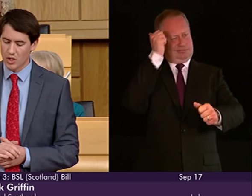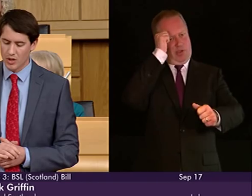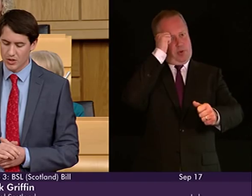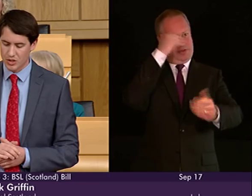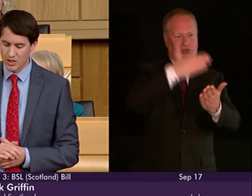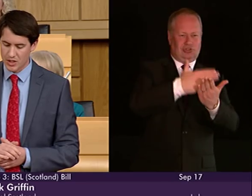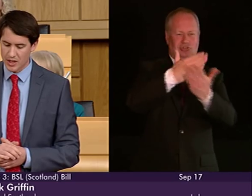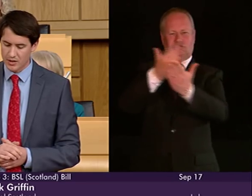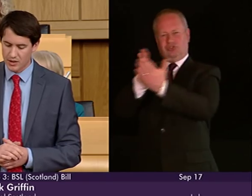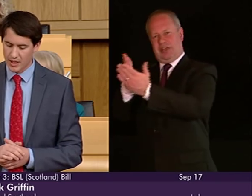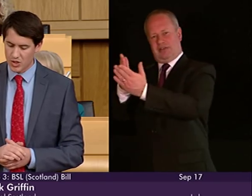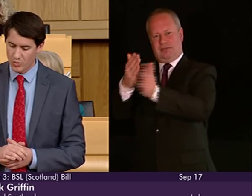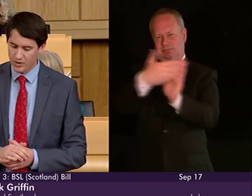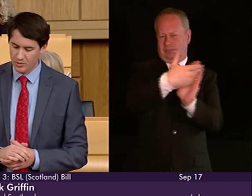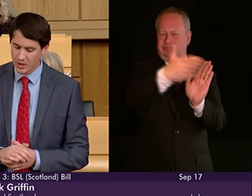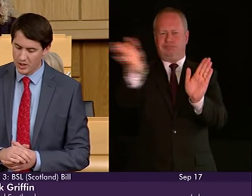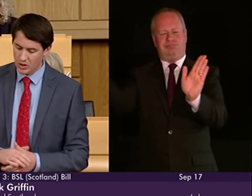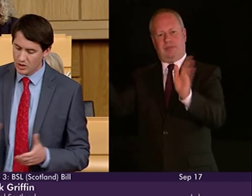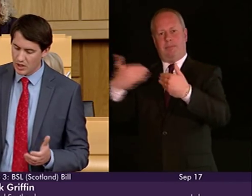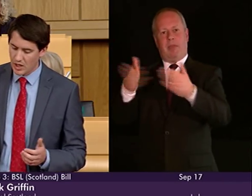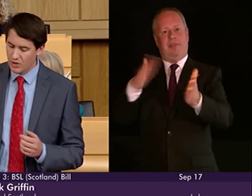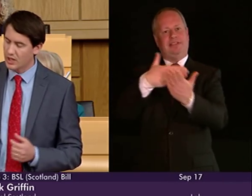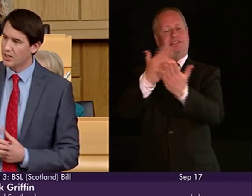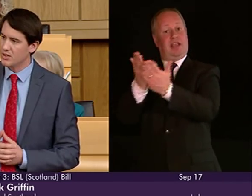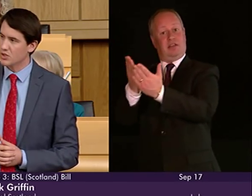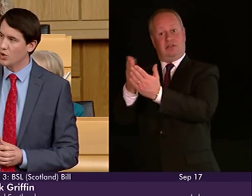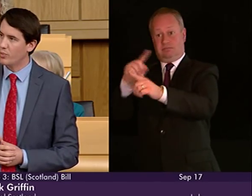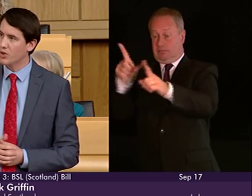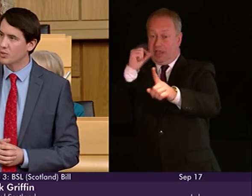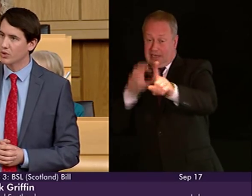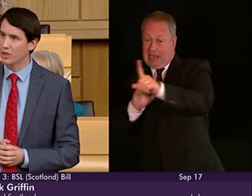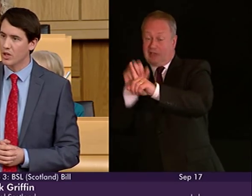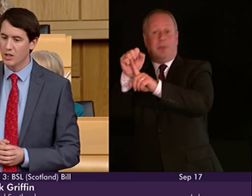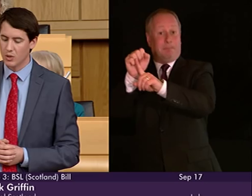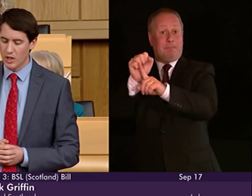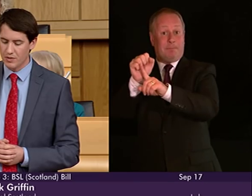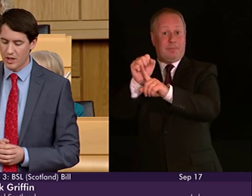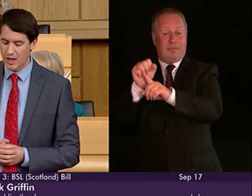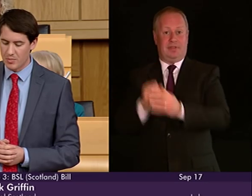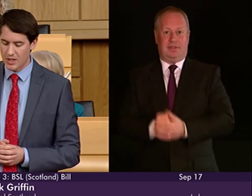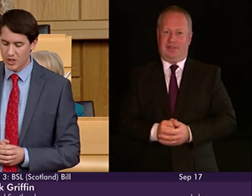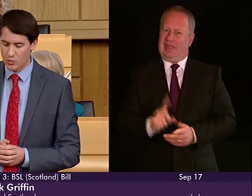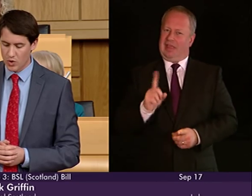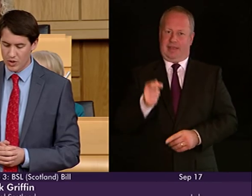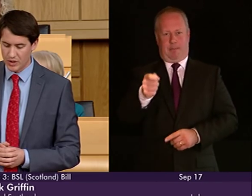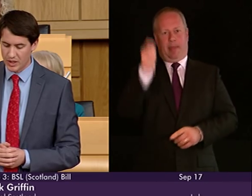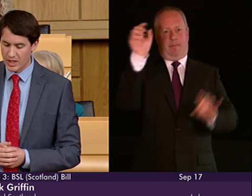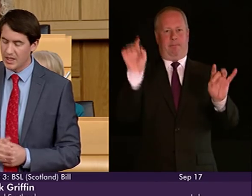so that others can start to catch up. I recognise that it is not possible to wave a magic wand